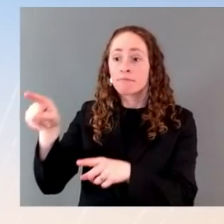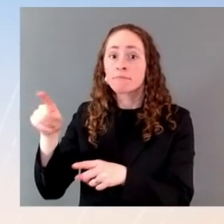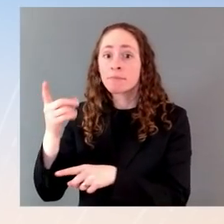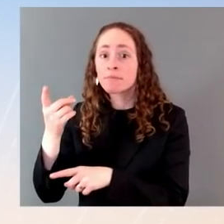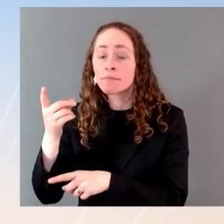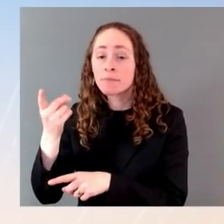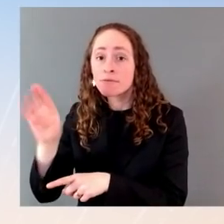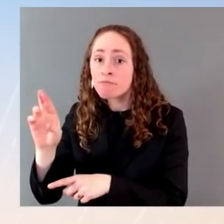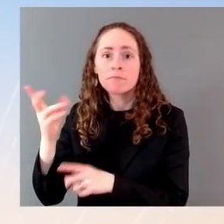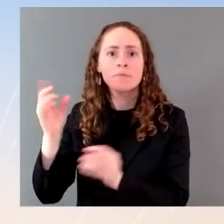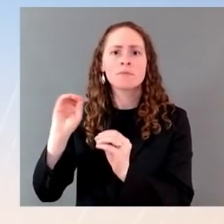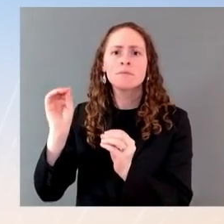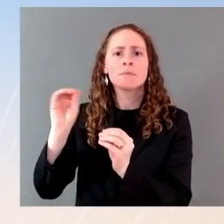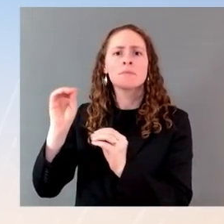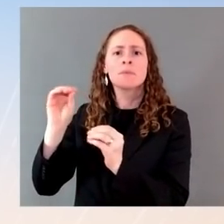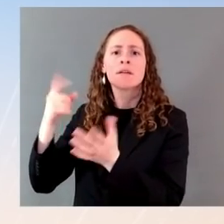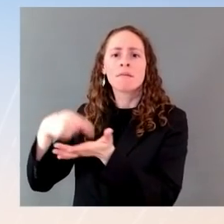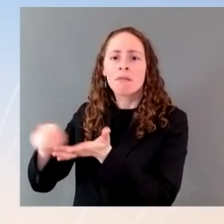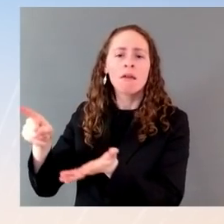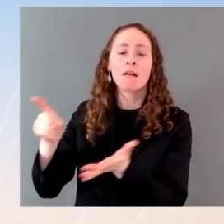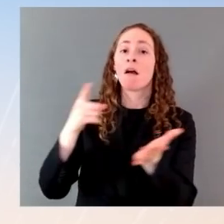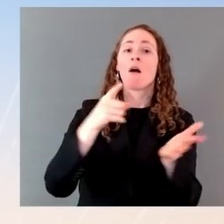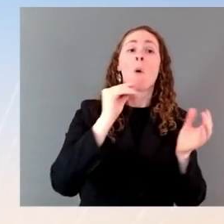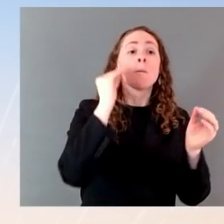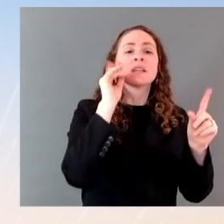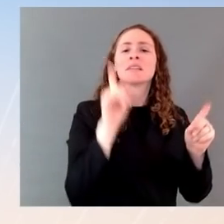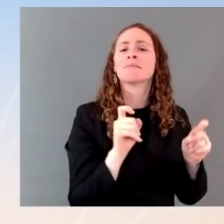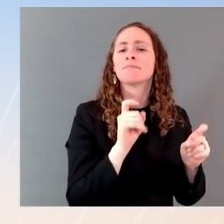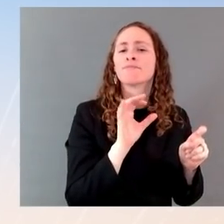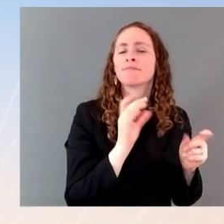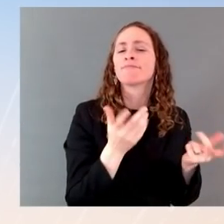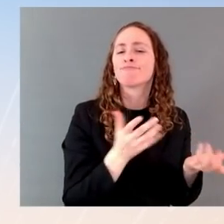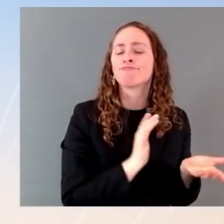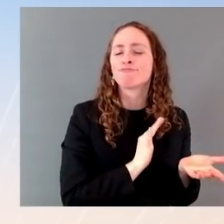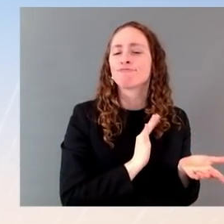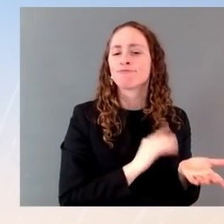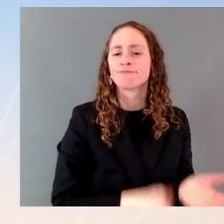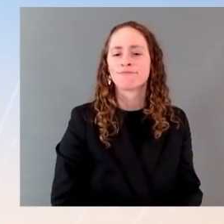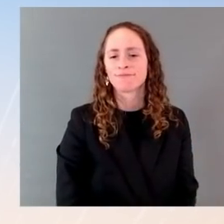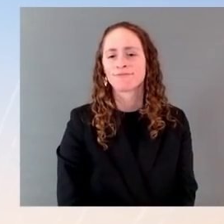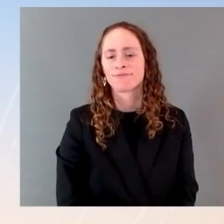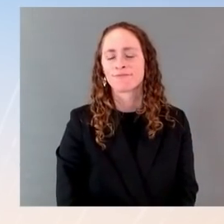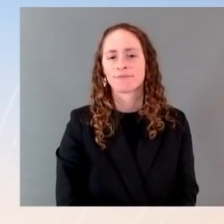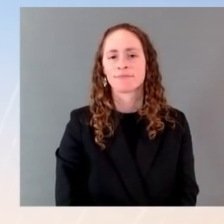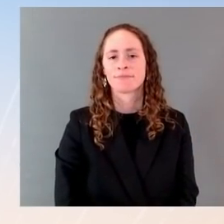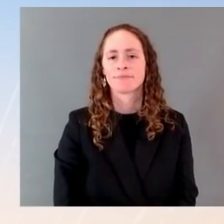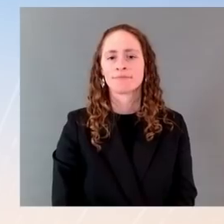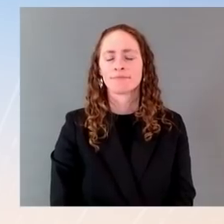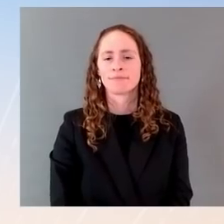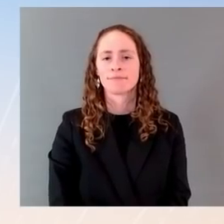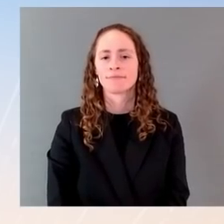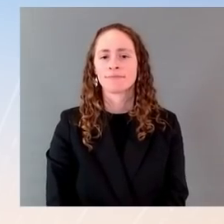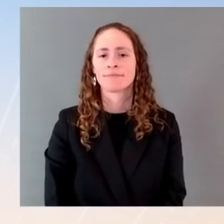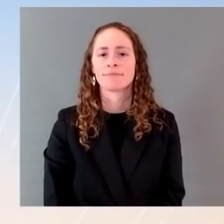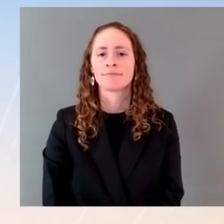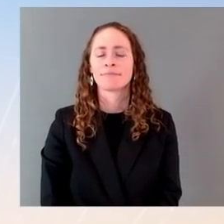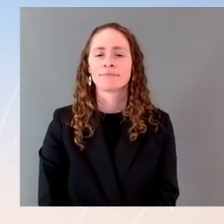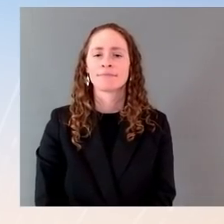to convenient locations like health centers and community sites. So, overarching, our objective here is to make them accessible,